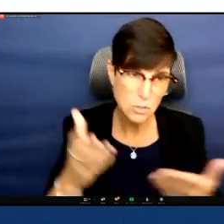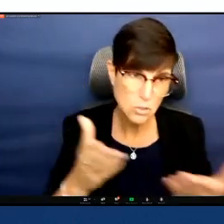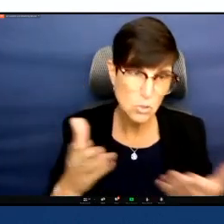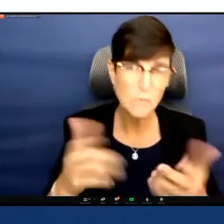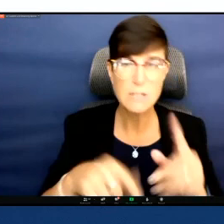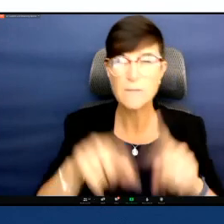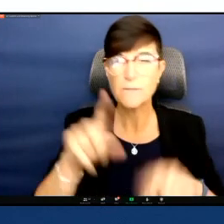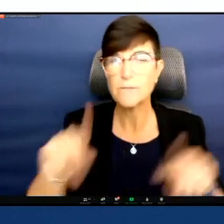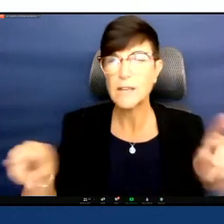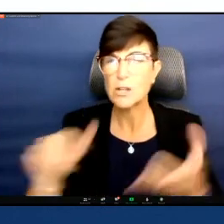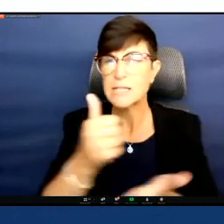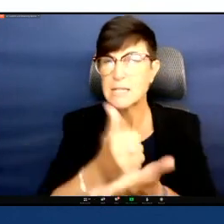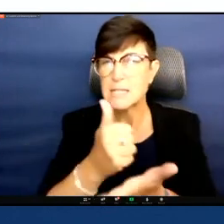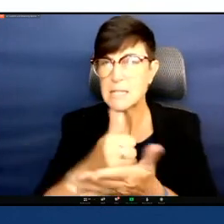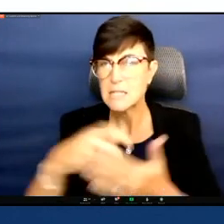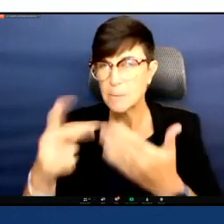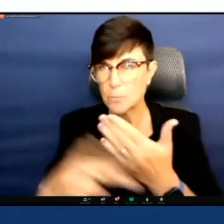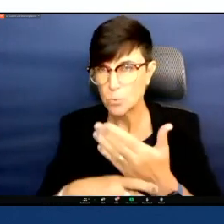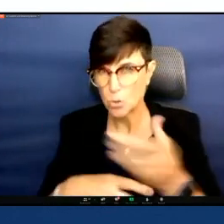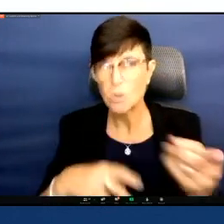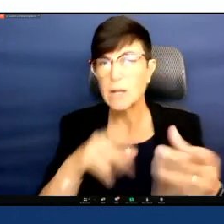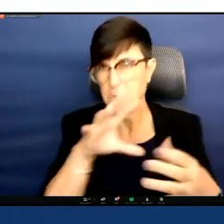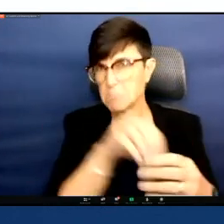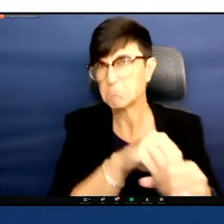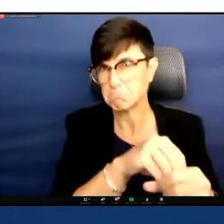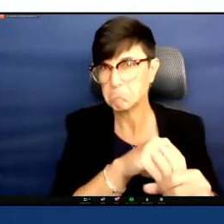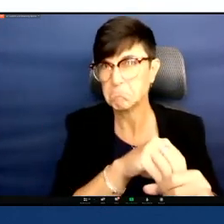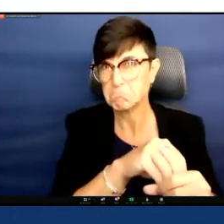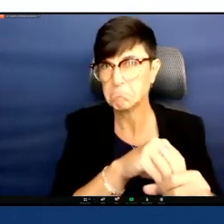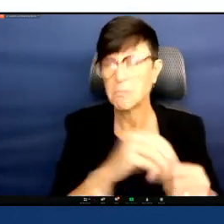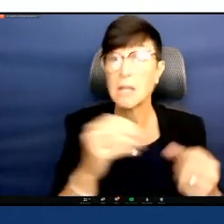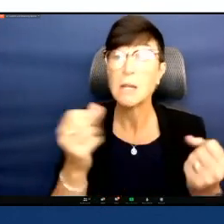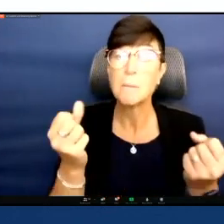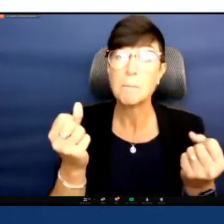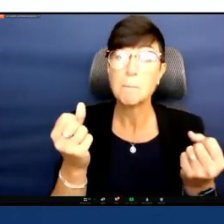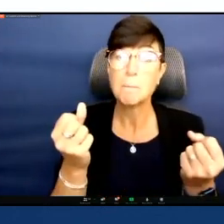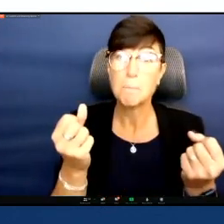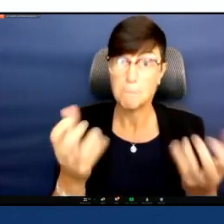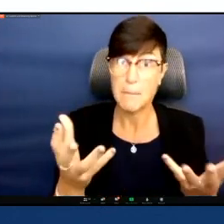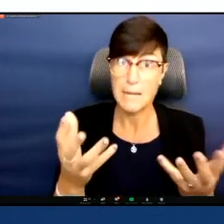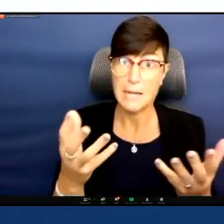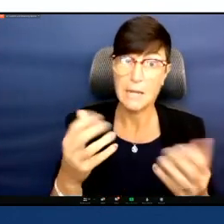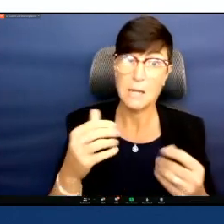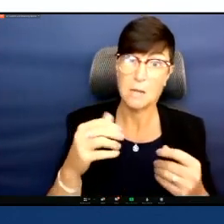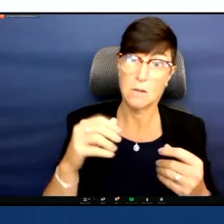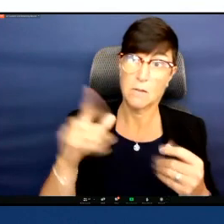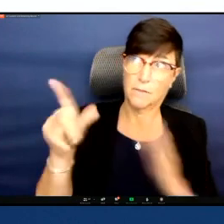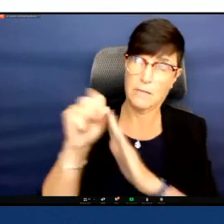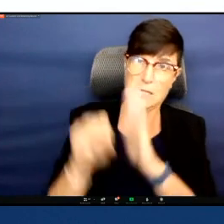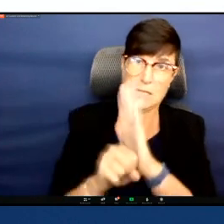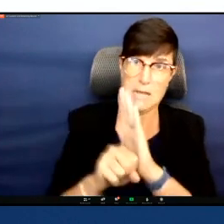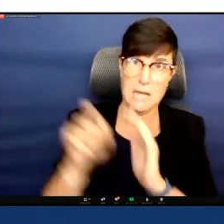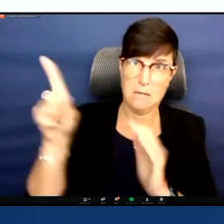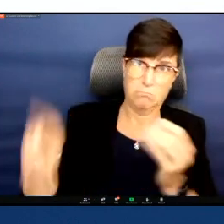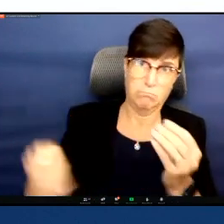Many of the programs we provide on behalf of the state fall into this area. The second largest functional area, and I think